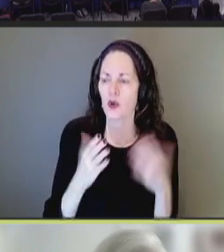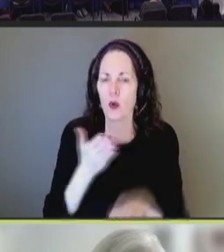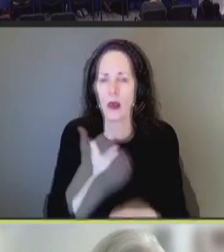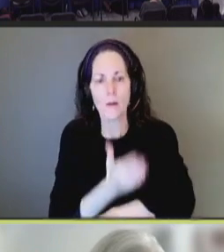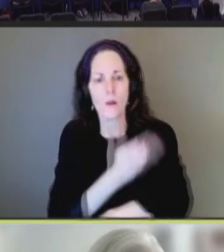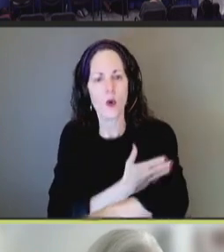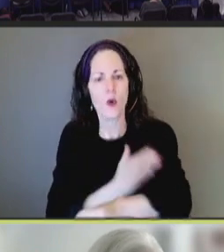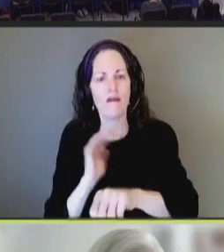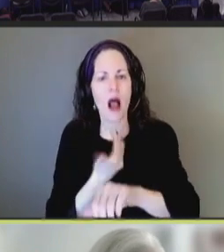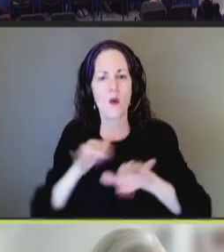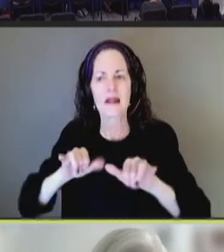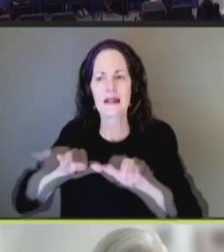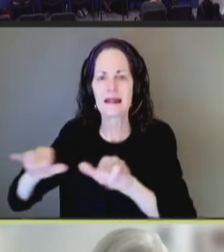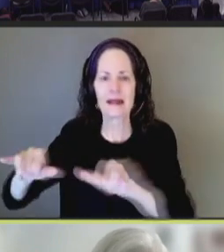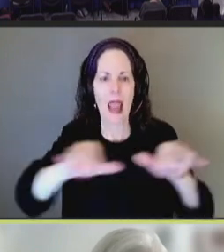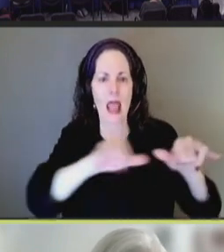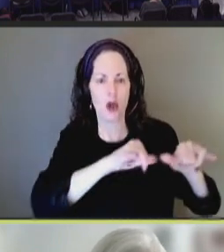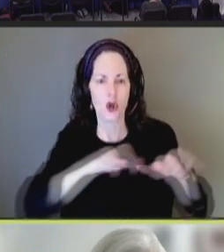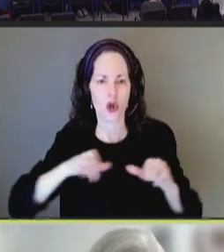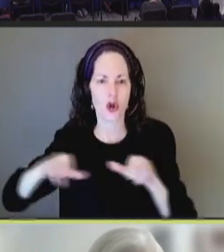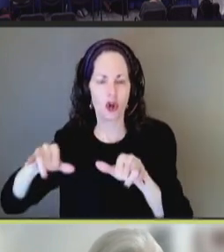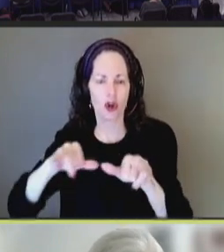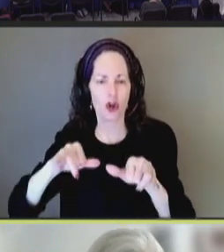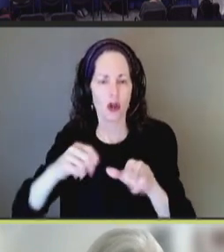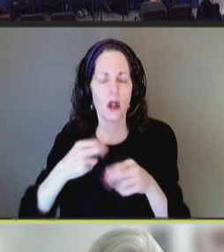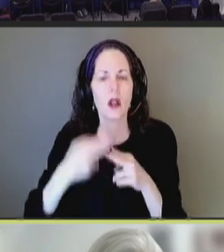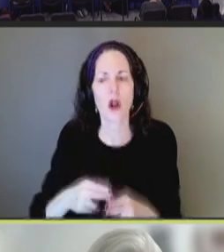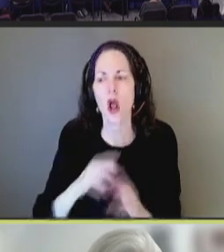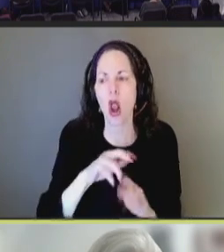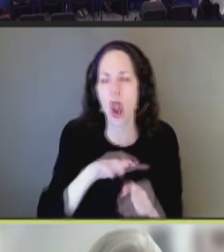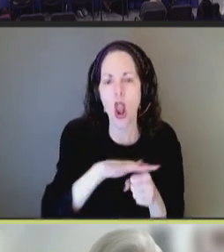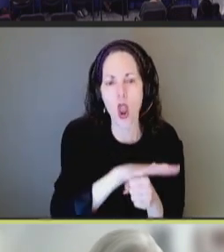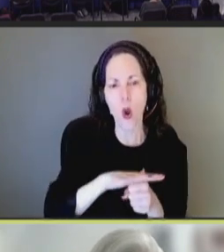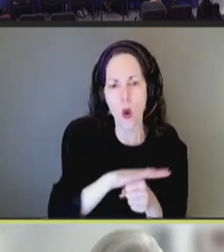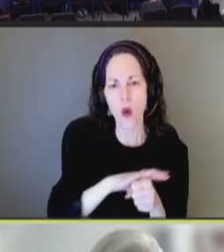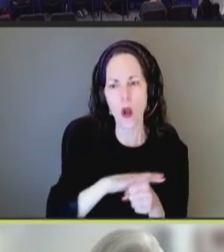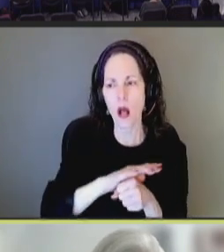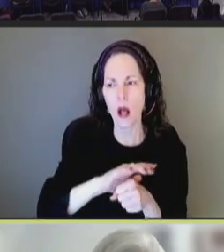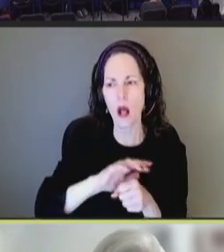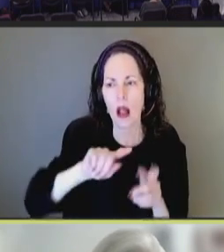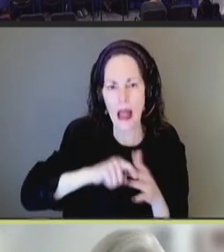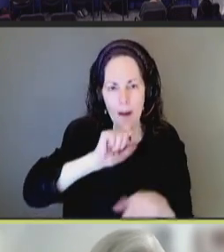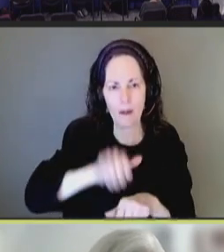is the Local Implementation Guide Digitization Project. When local implementation guides are